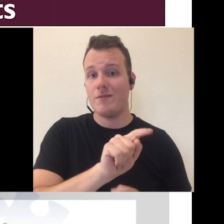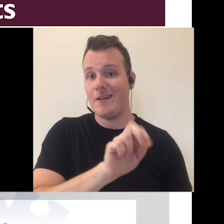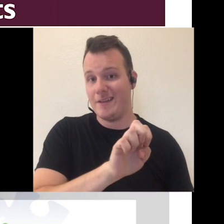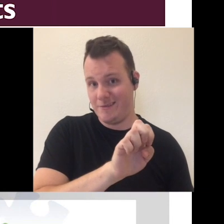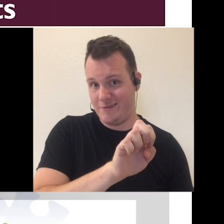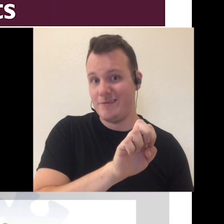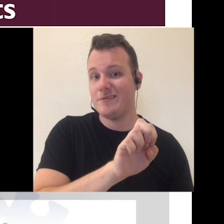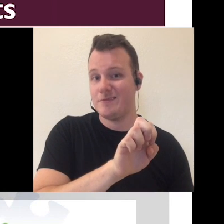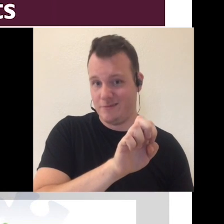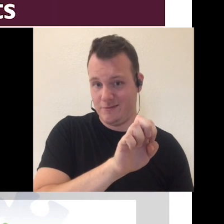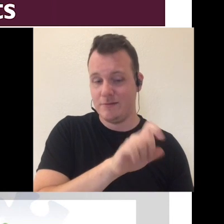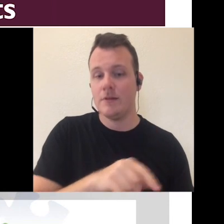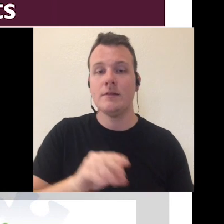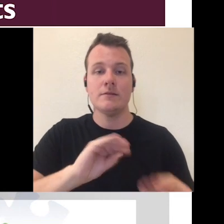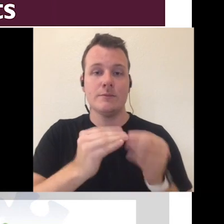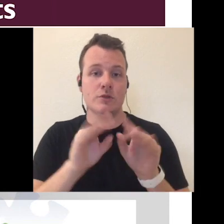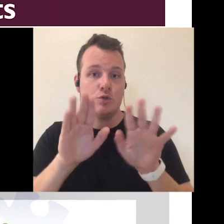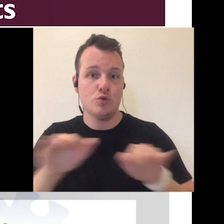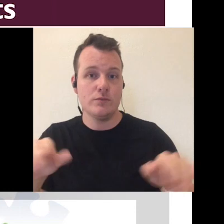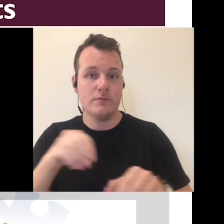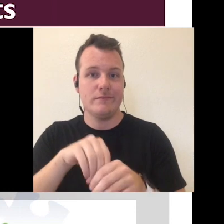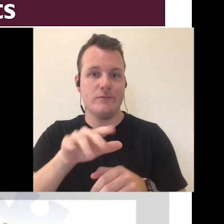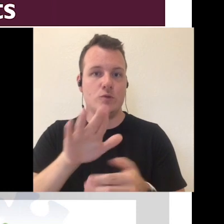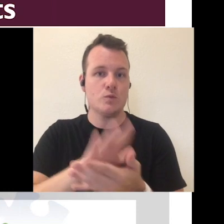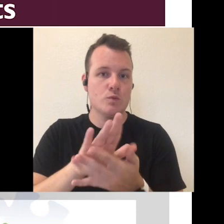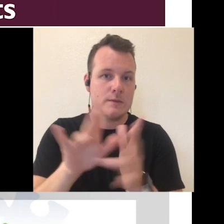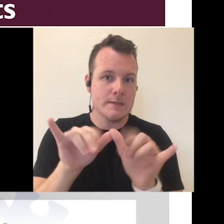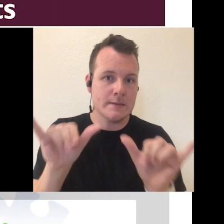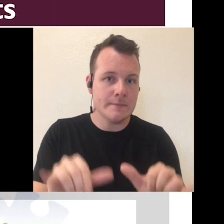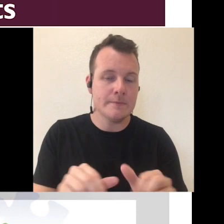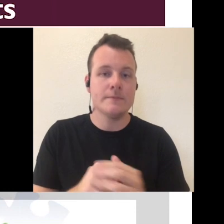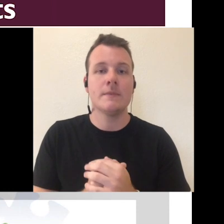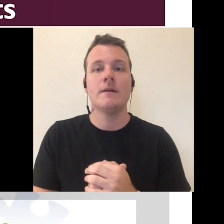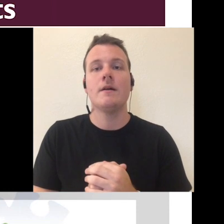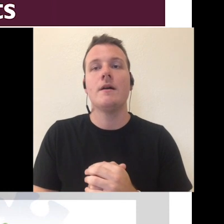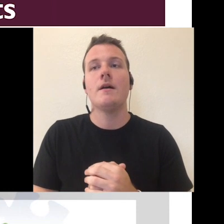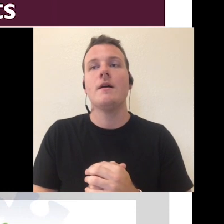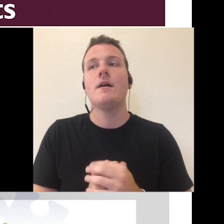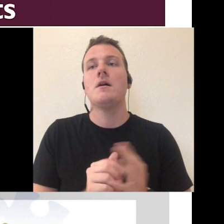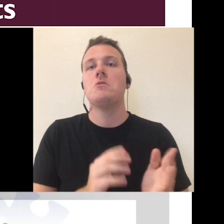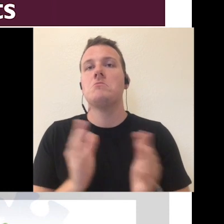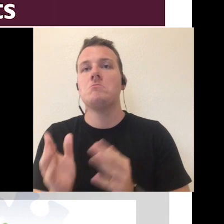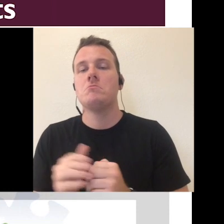birth rate. You might look at the number of children in schools. You might look at